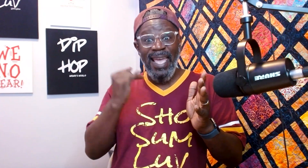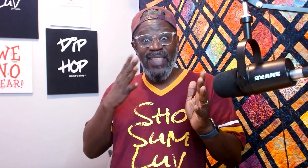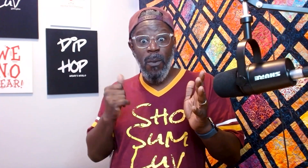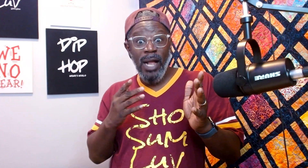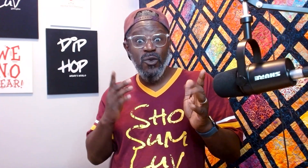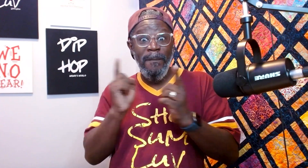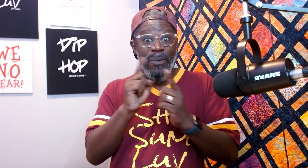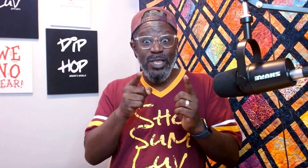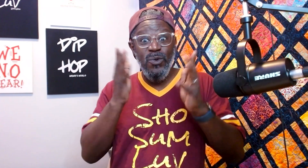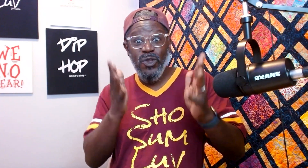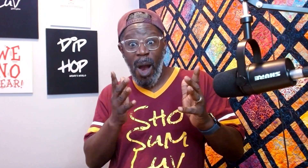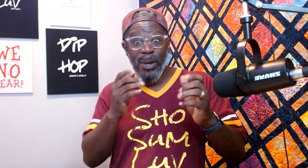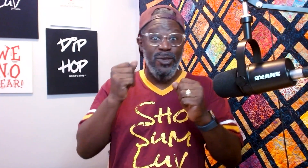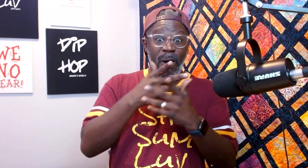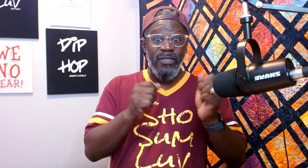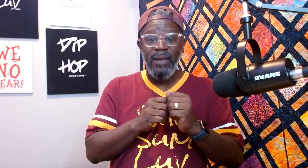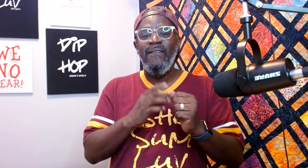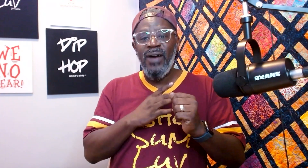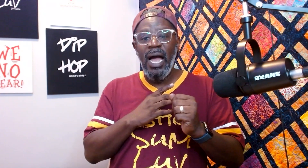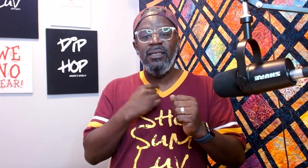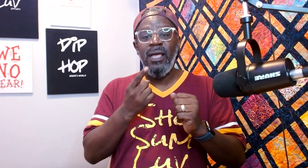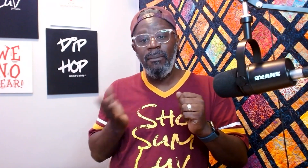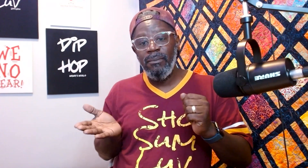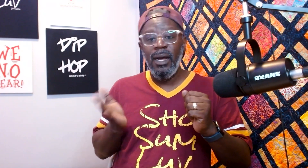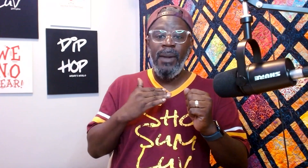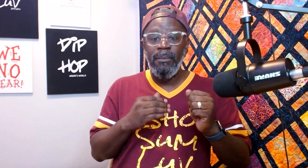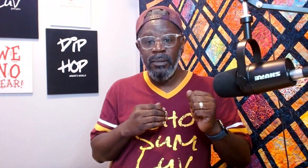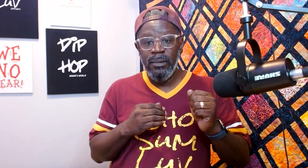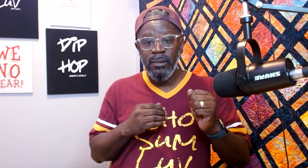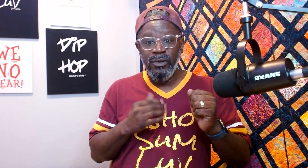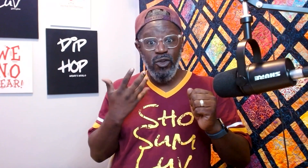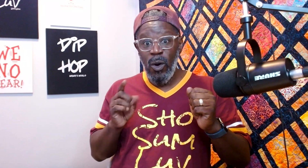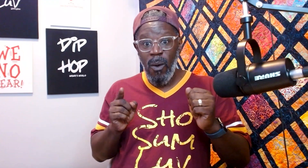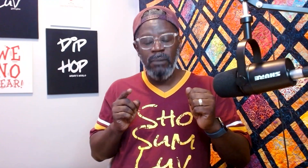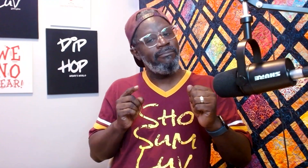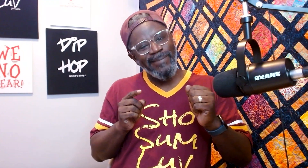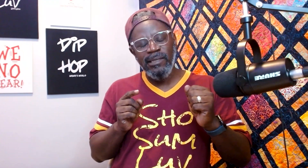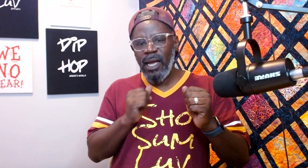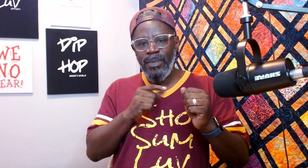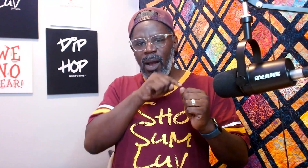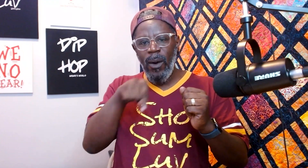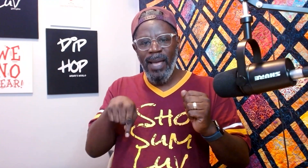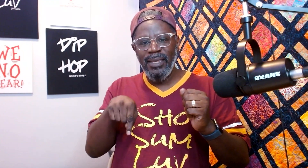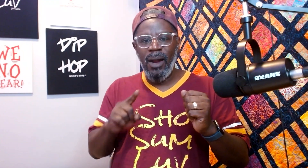If they want to meet with you, talk with you, all that, fine. Tell them, come on up. You don't want to? I'm not going back down.